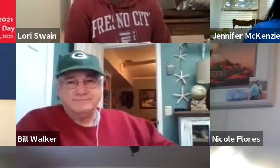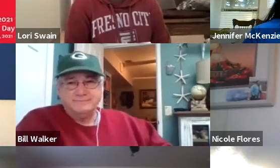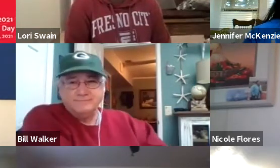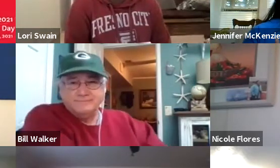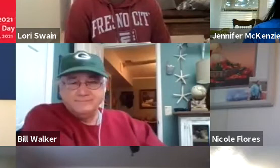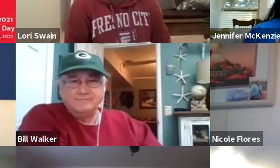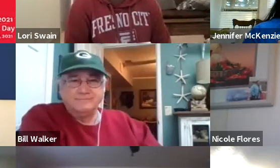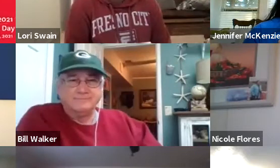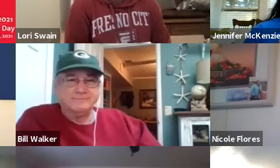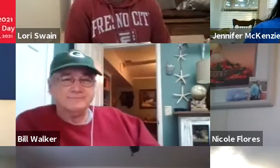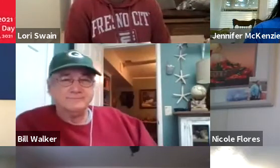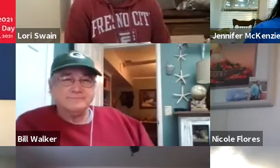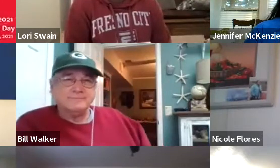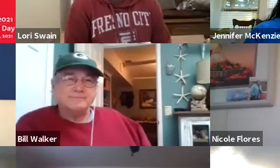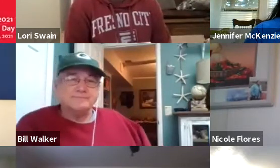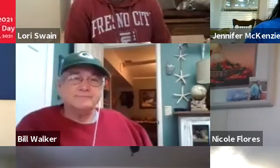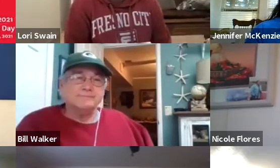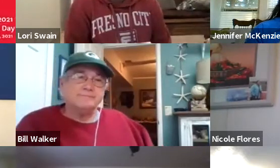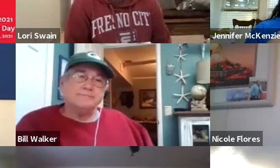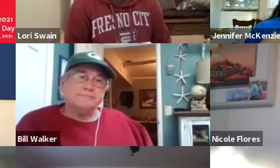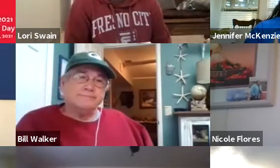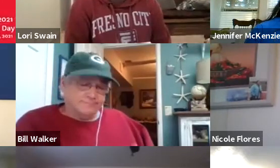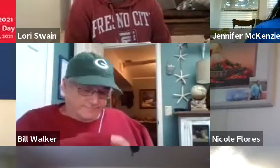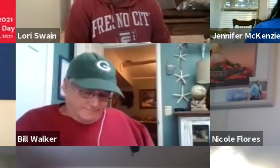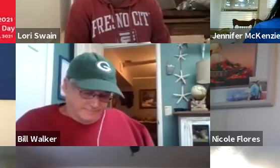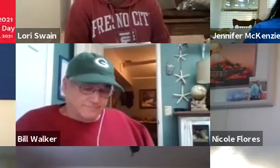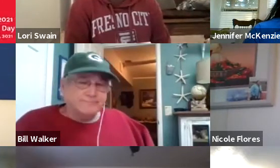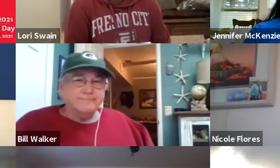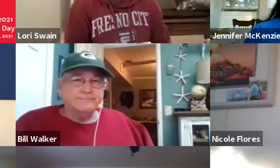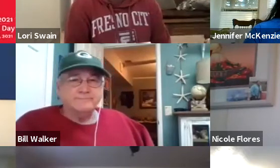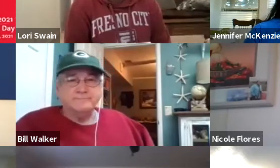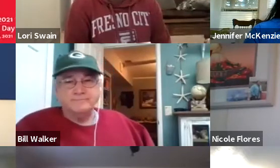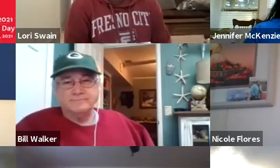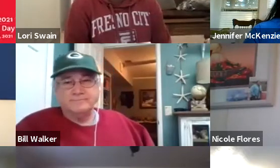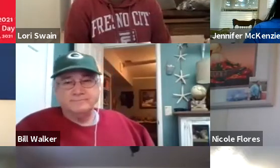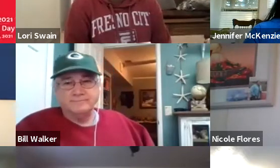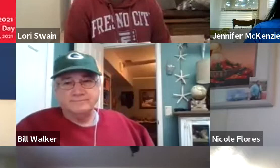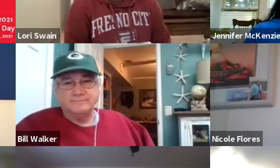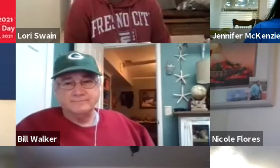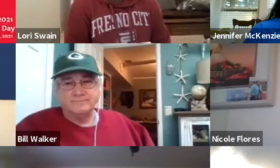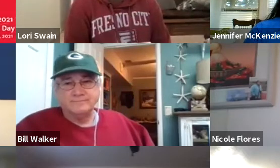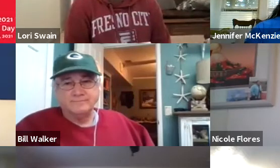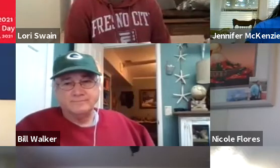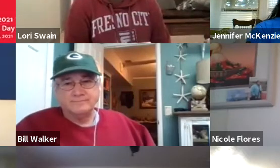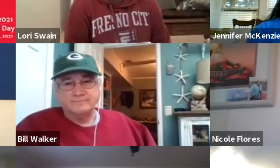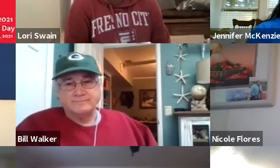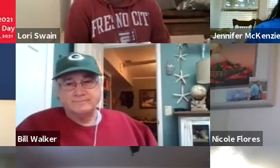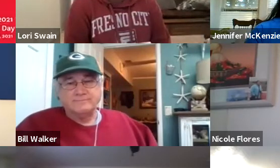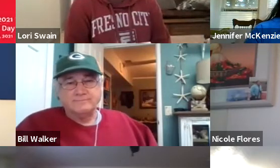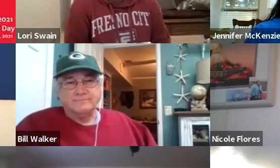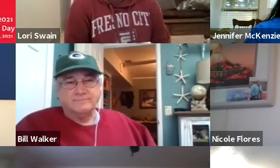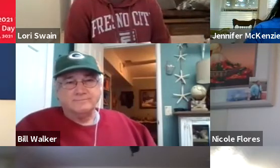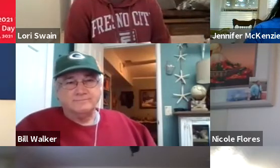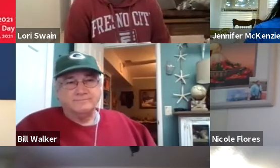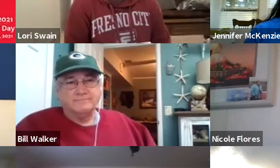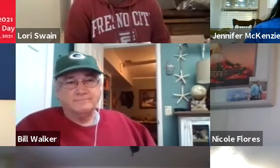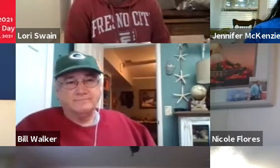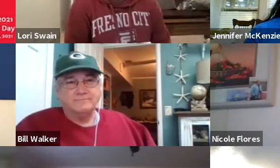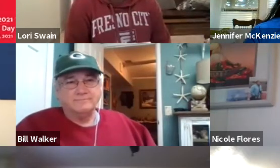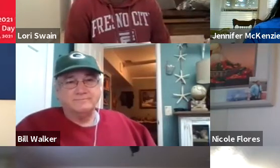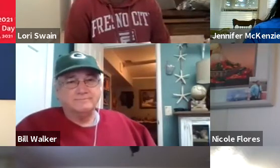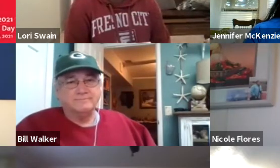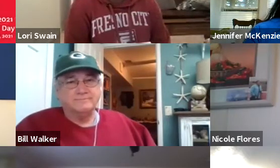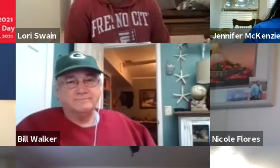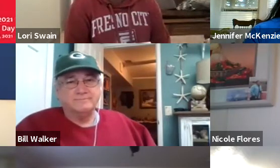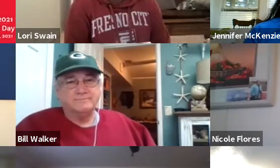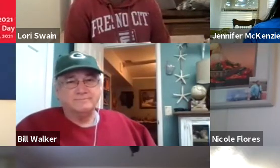My point, personally, was everyone I met faculty classified. Anyone that came into office, I knew their name, and I knew